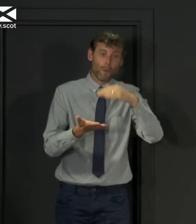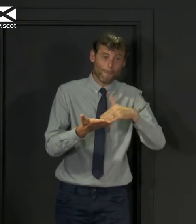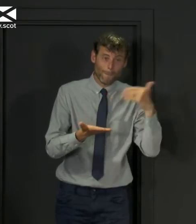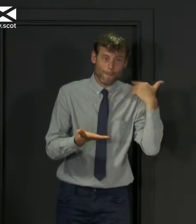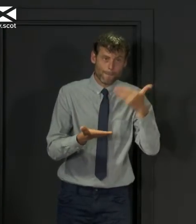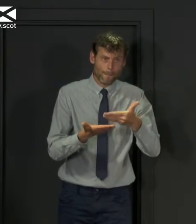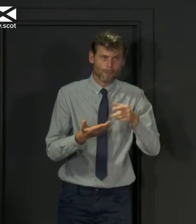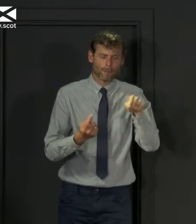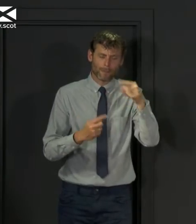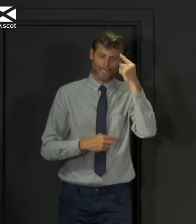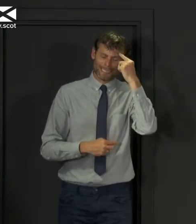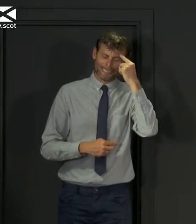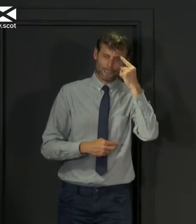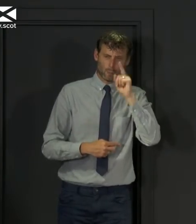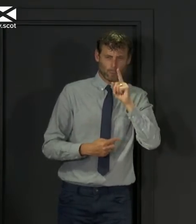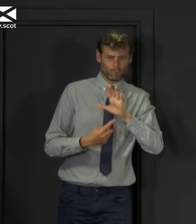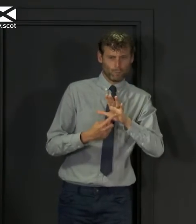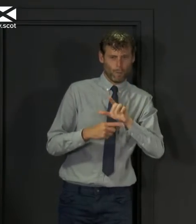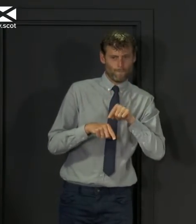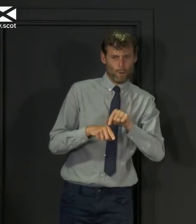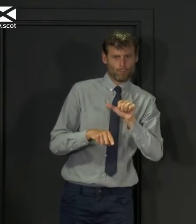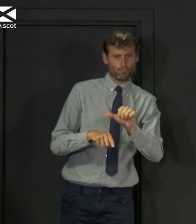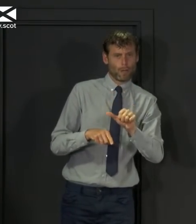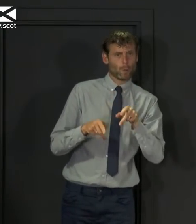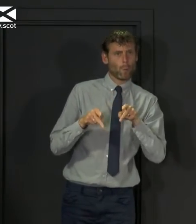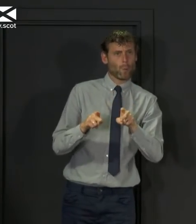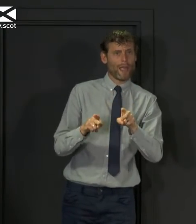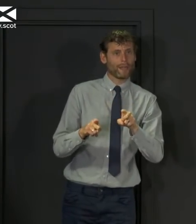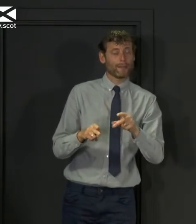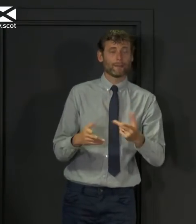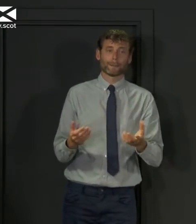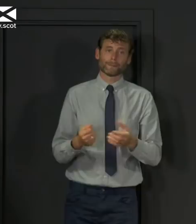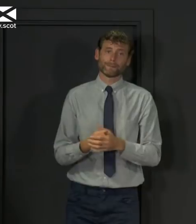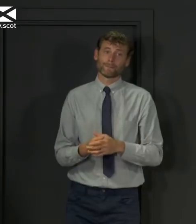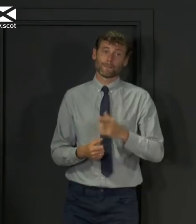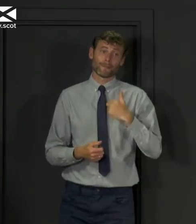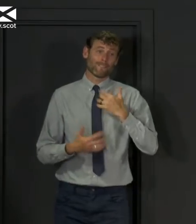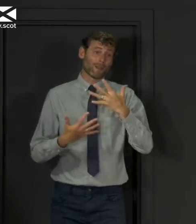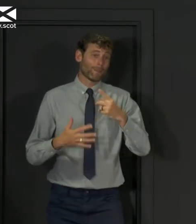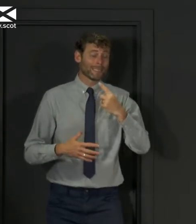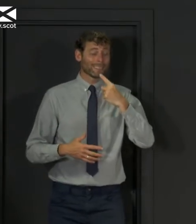thing. So, I appeal to people - I know, you've heard me say this day in and day out now for